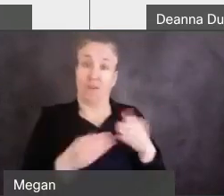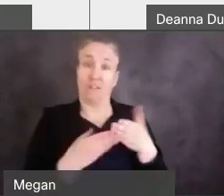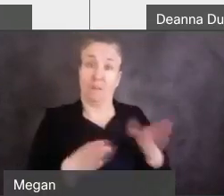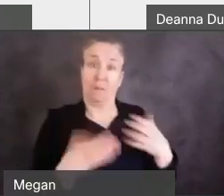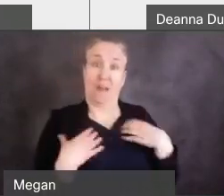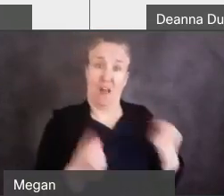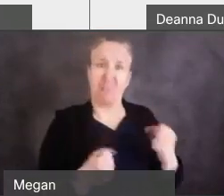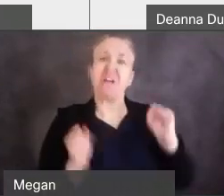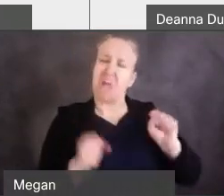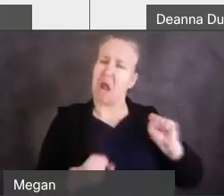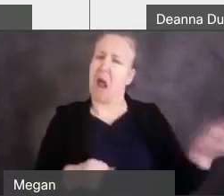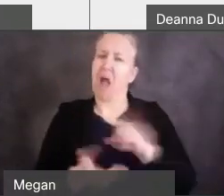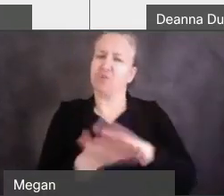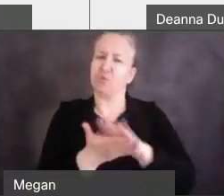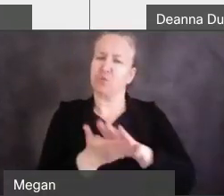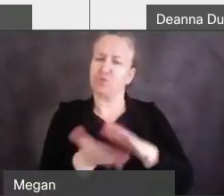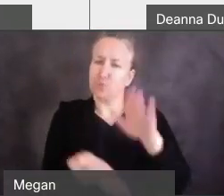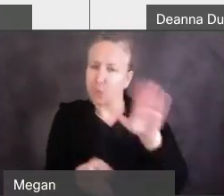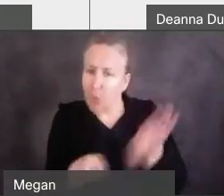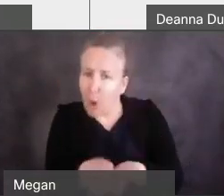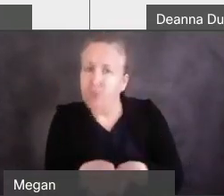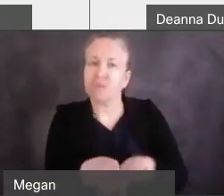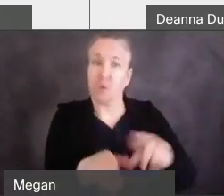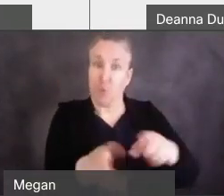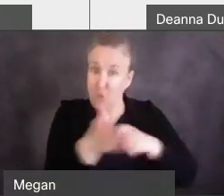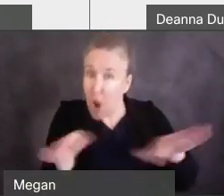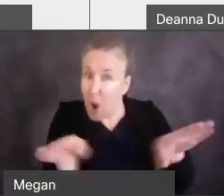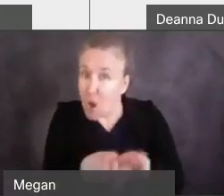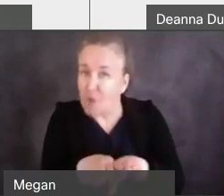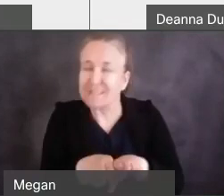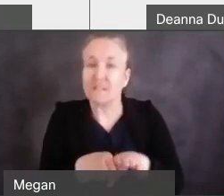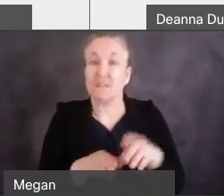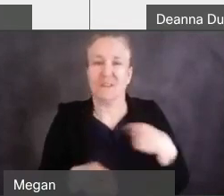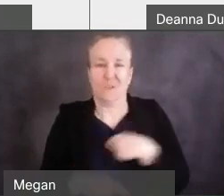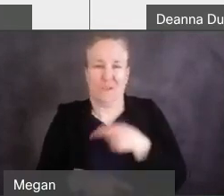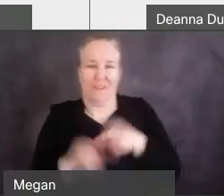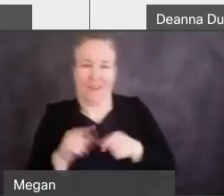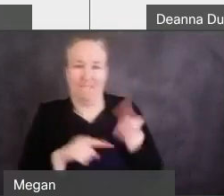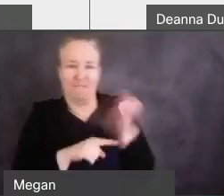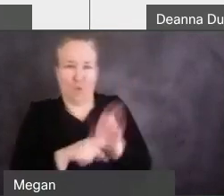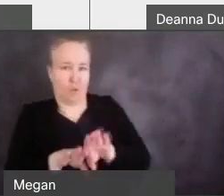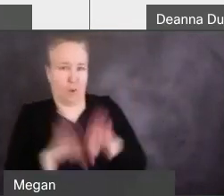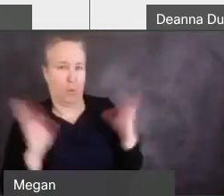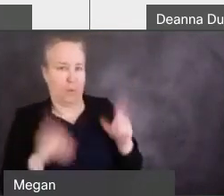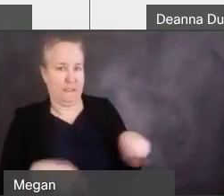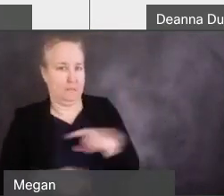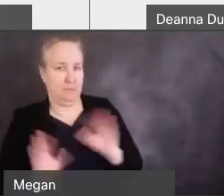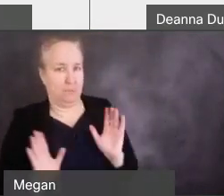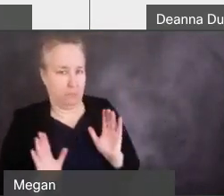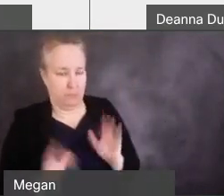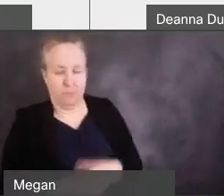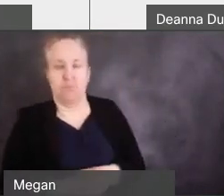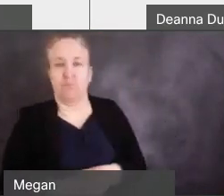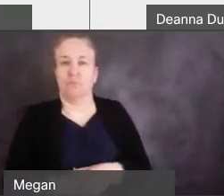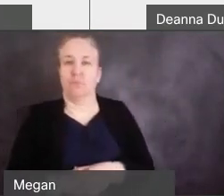close or require schools to close, we cannot make anyone open and these decisions about opening